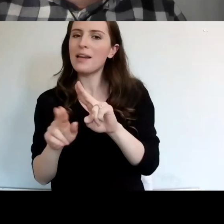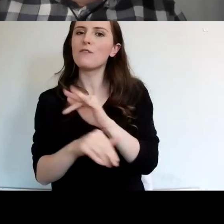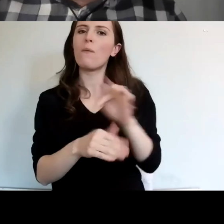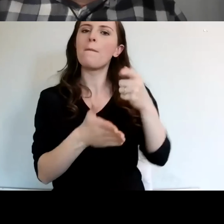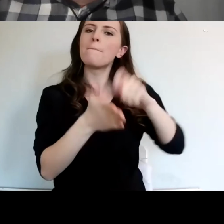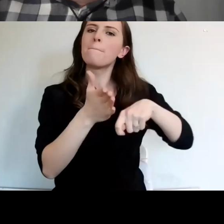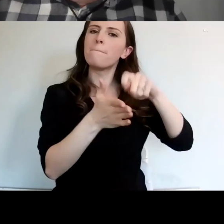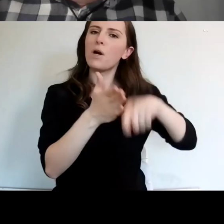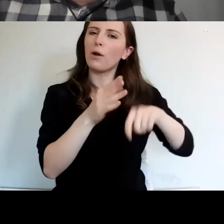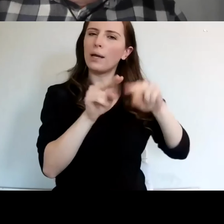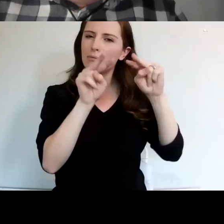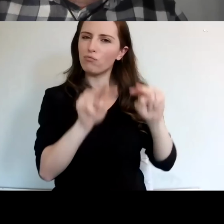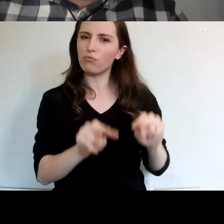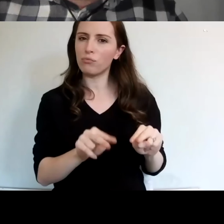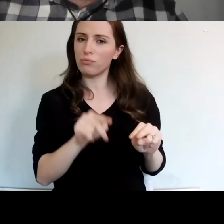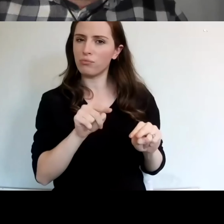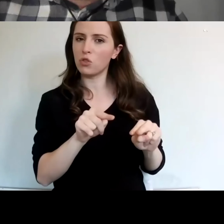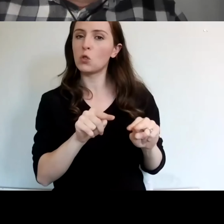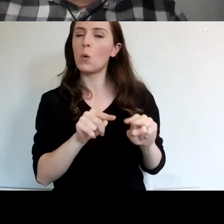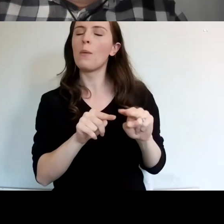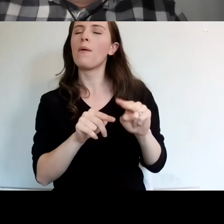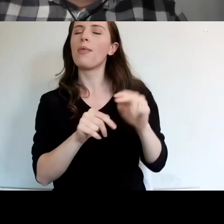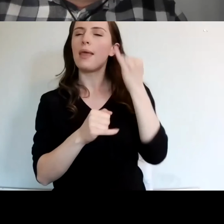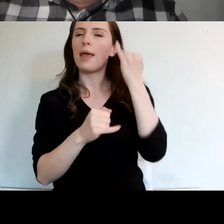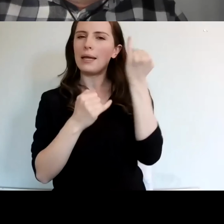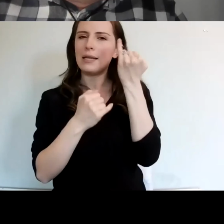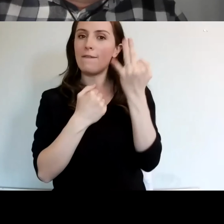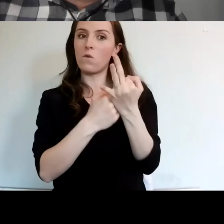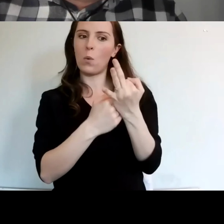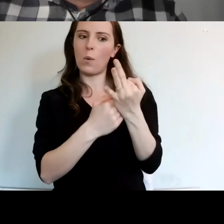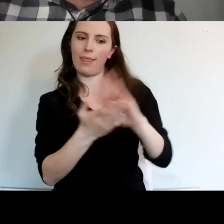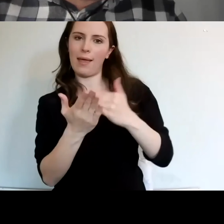So, the idea behind this particular Act is to create a harmonised market